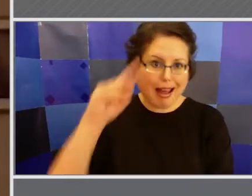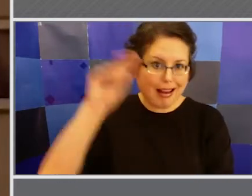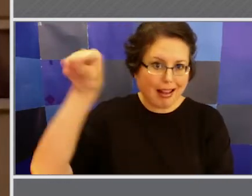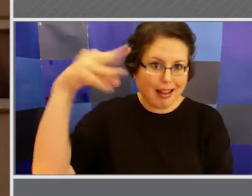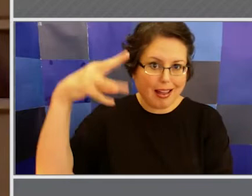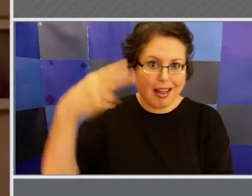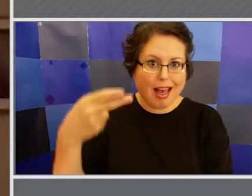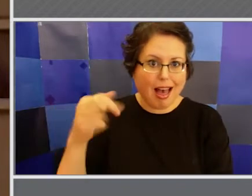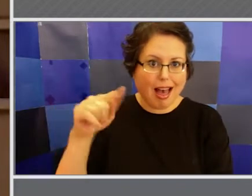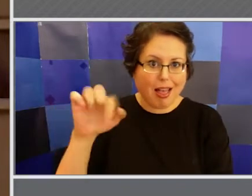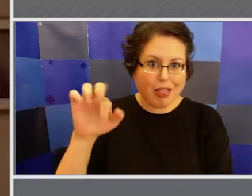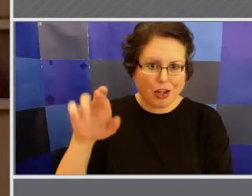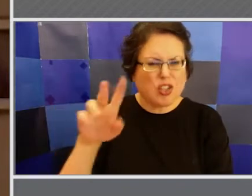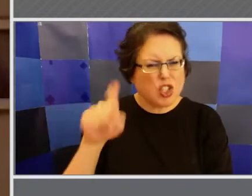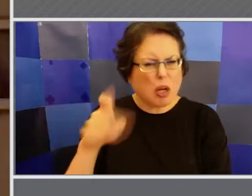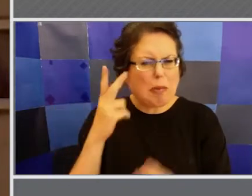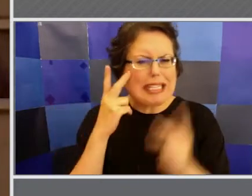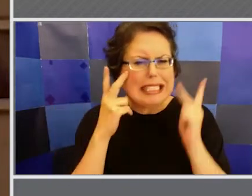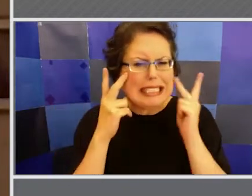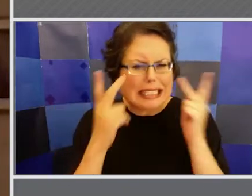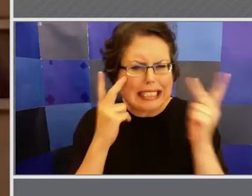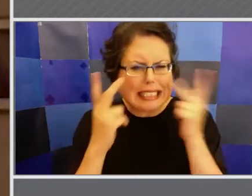throughout the duration of this presentation.